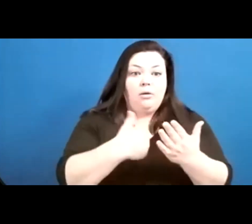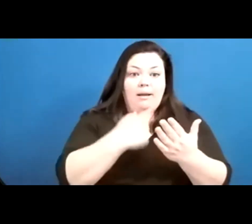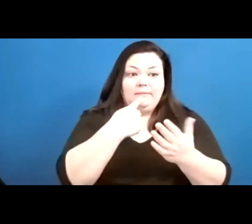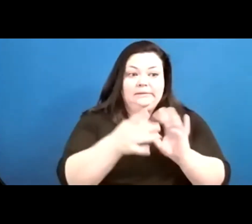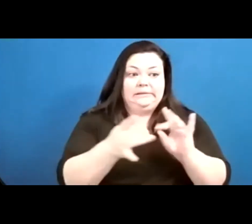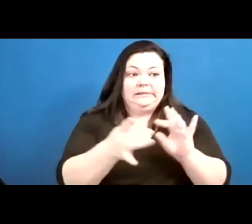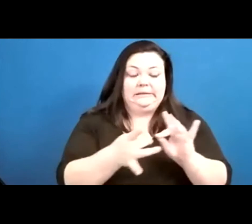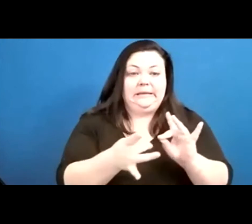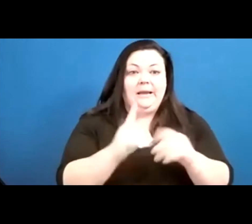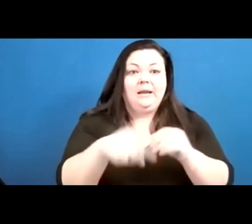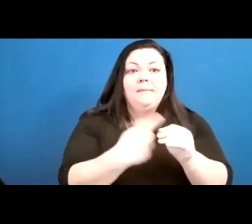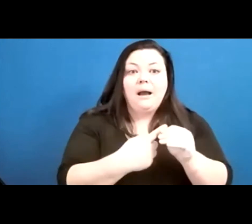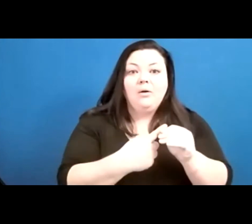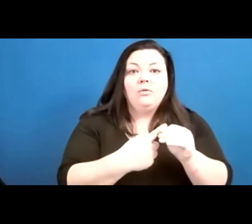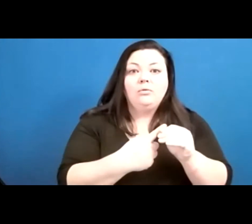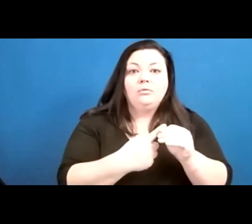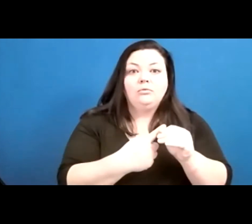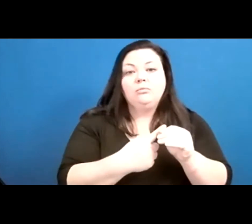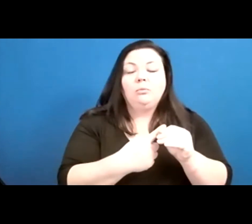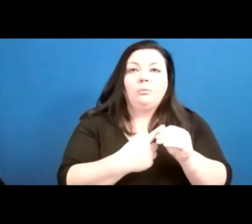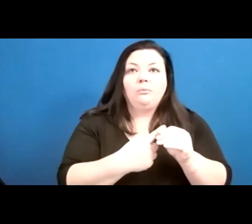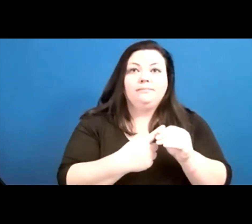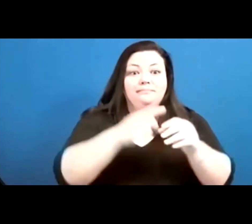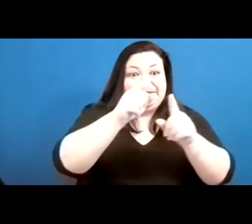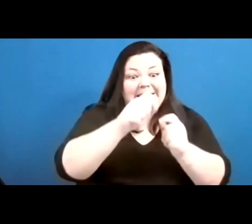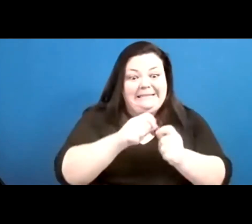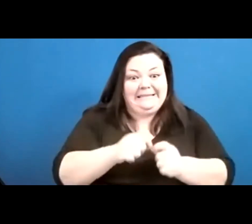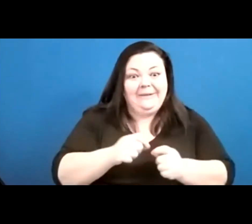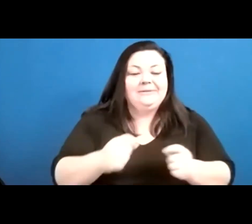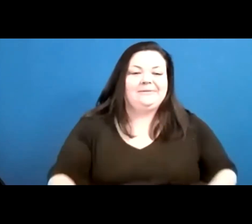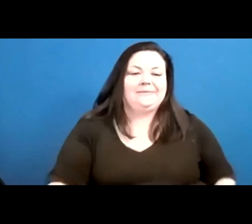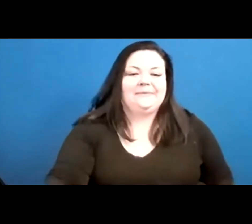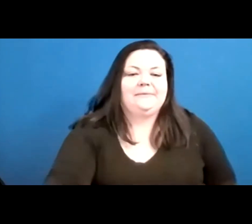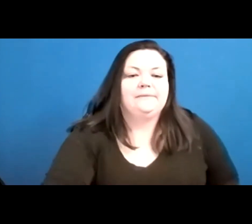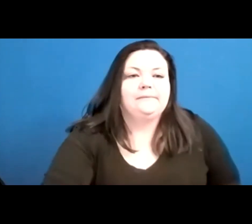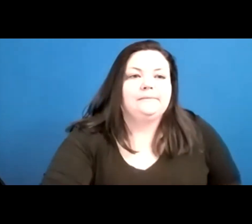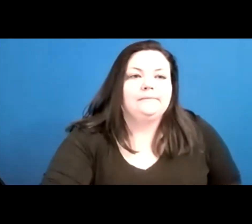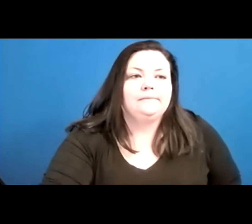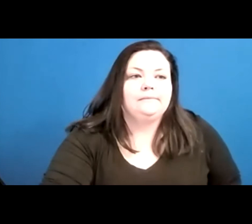about practical details, um, so I'm just gonna tell you, here's how it